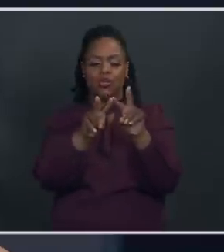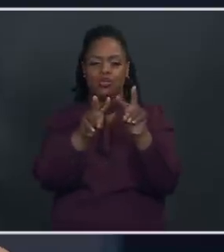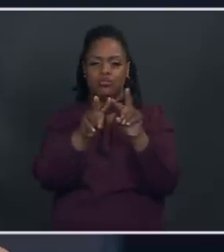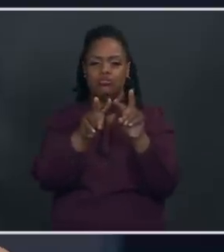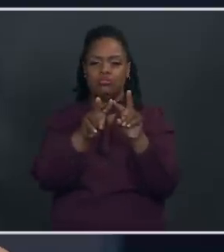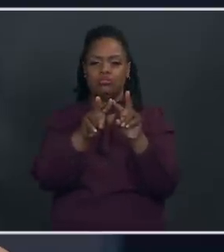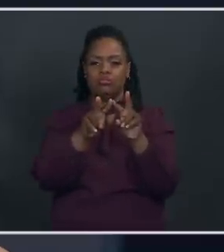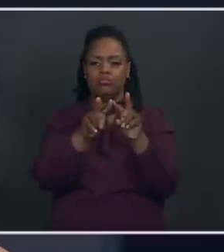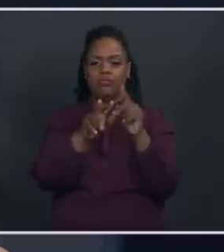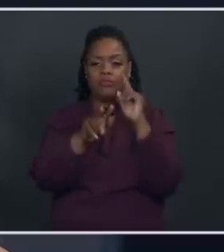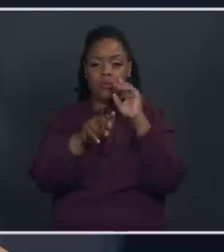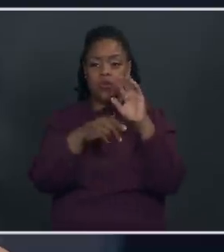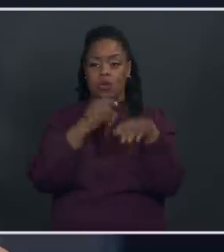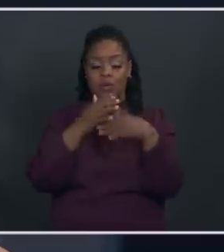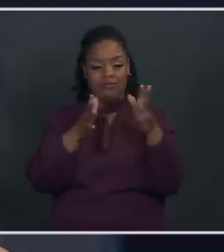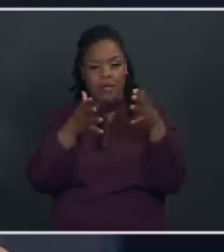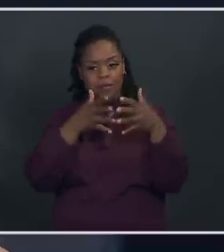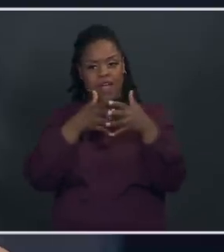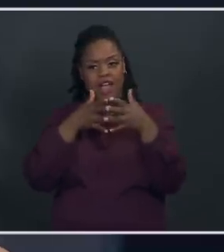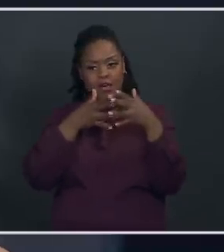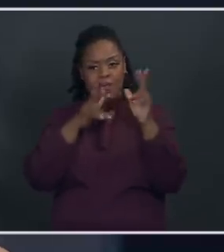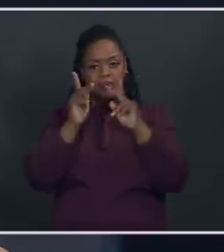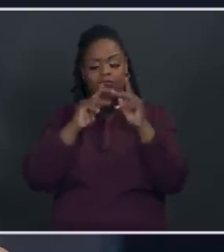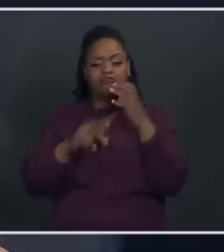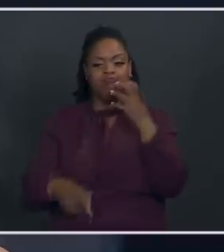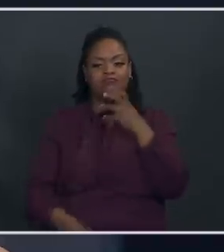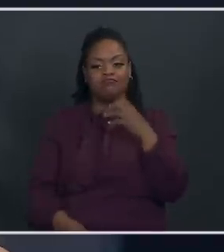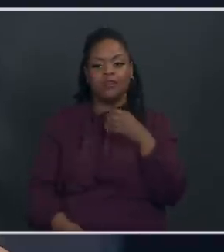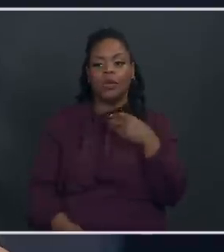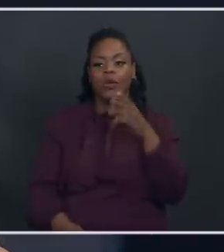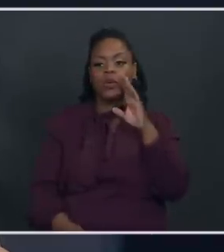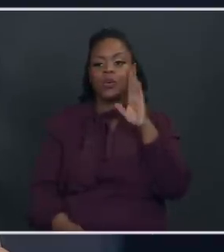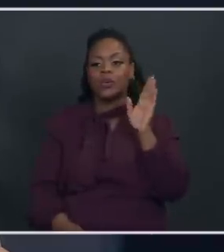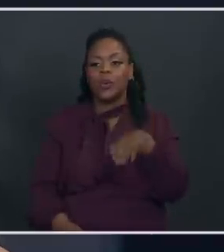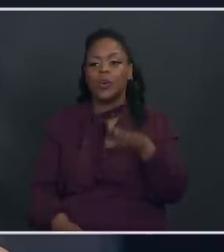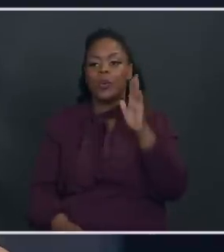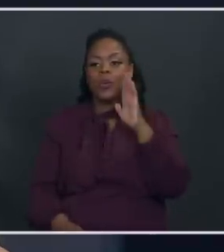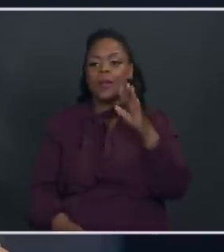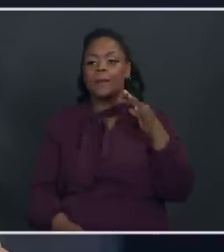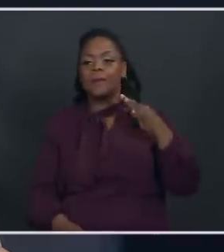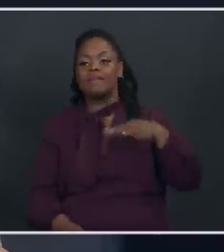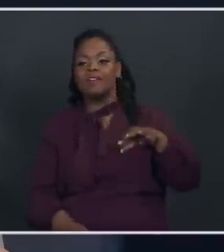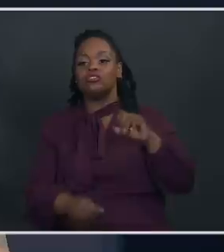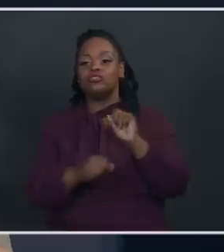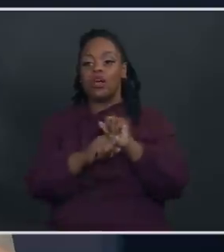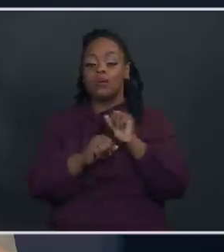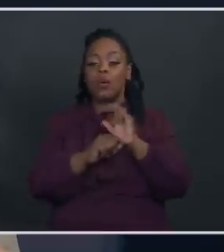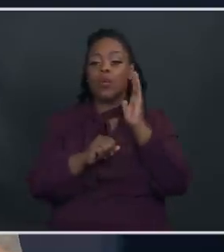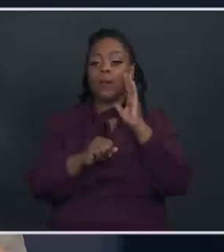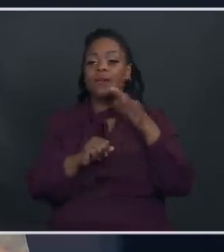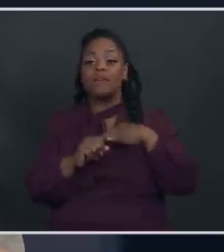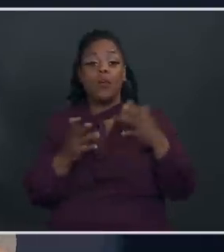with full knowledge that is going to benefit jobs, it's going to benefit our health, and it's going to lead to that future